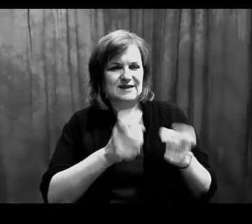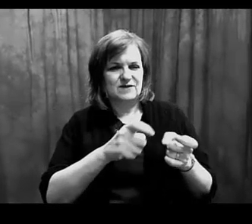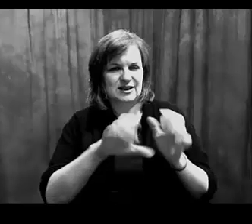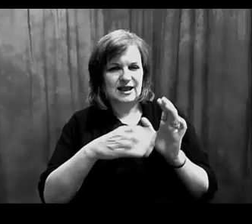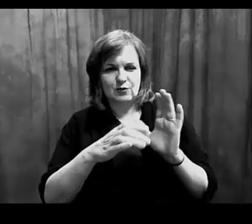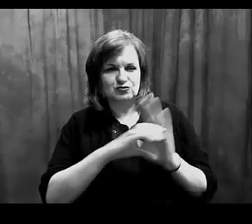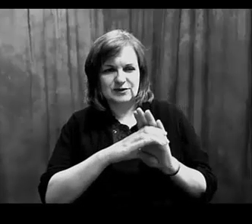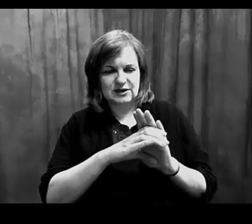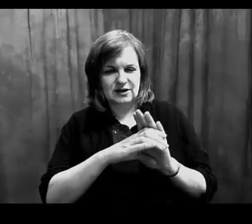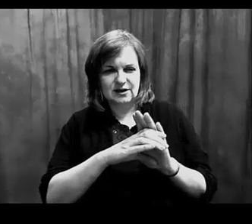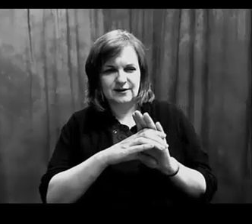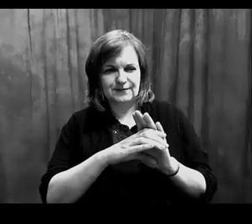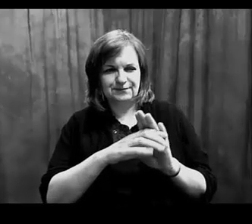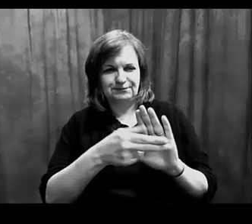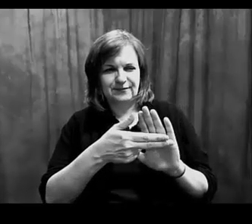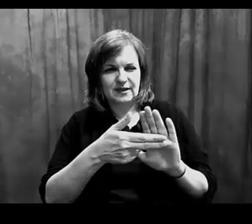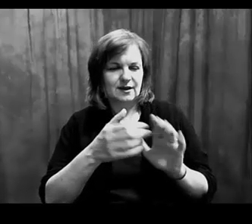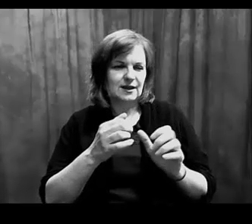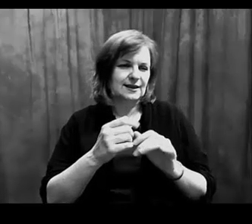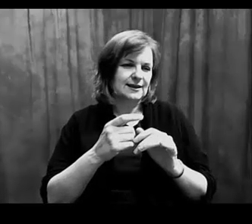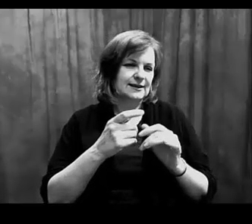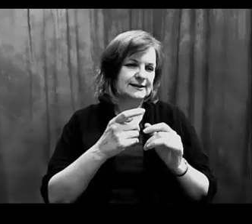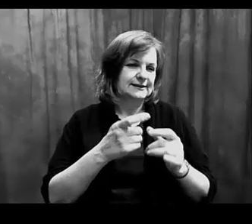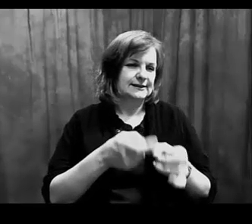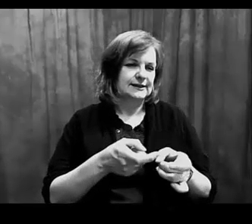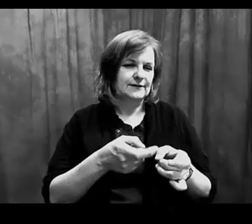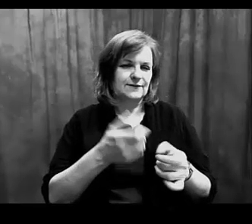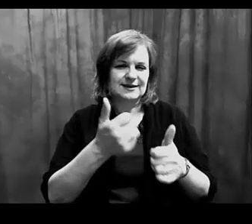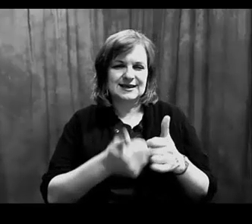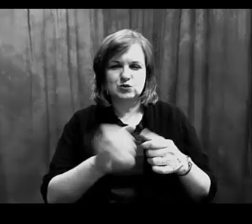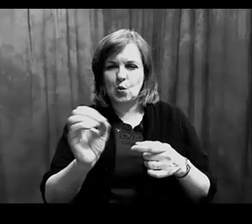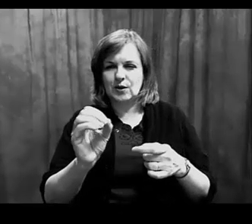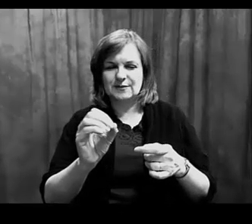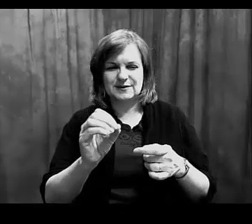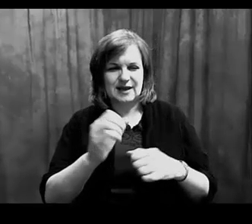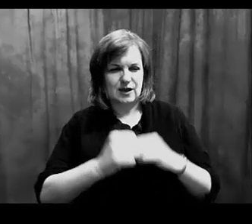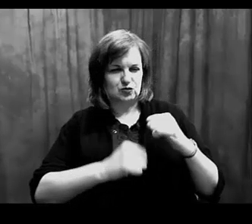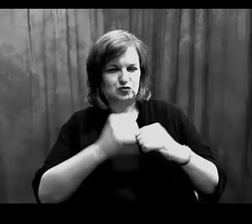taxonomy actually looks at naming species